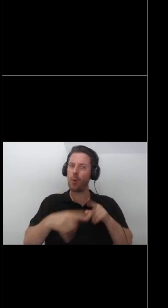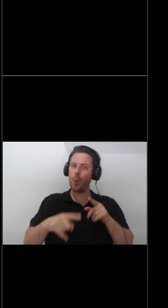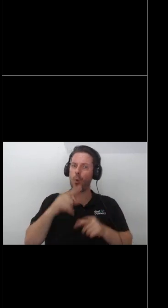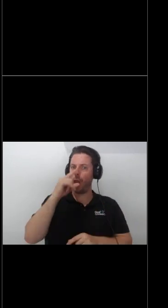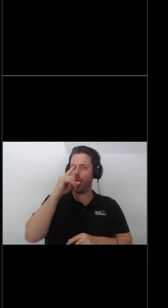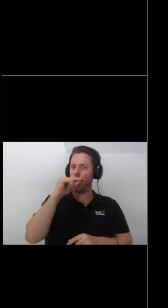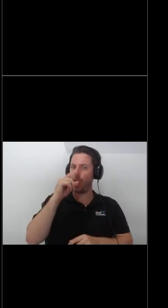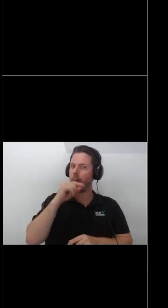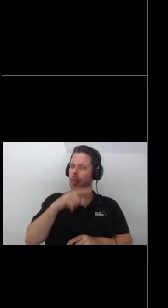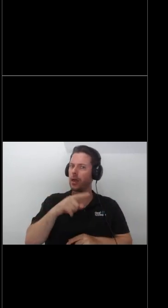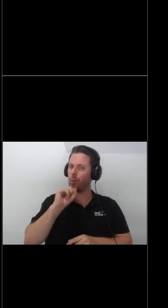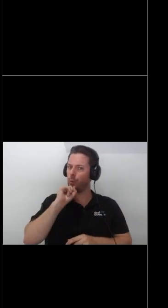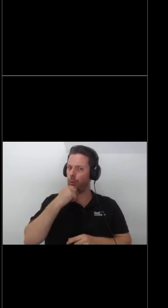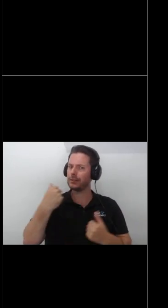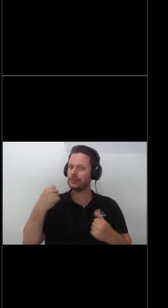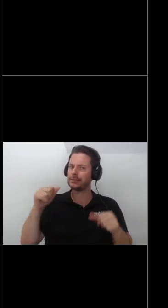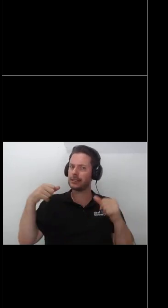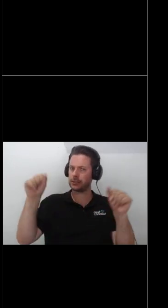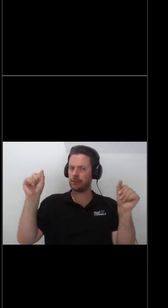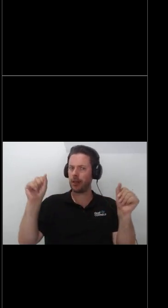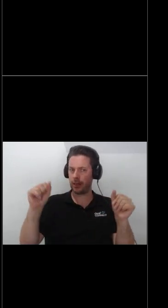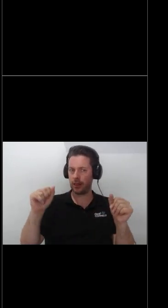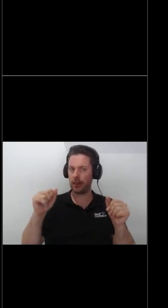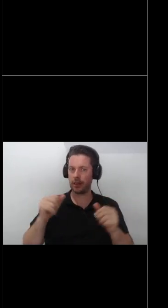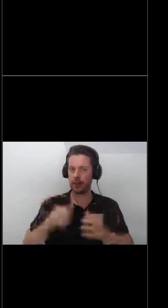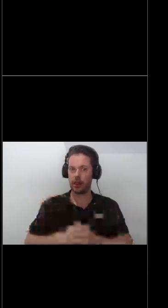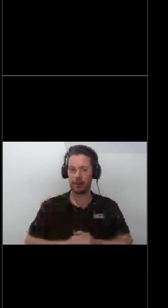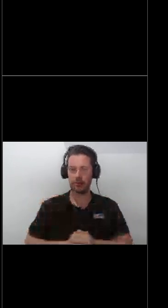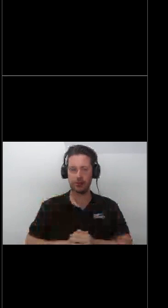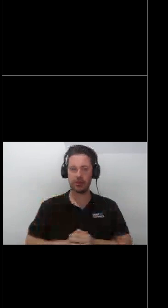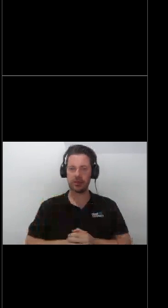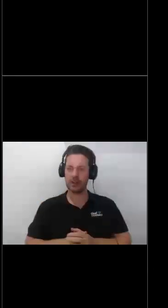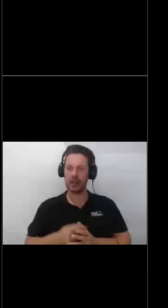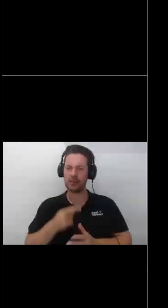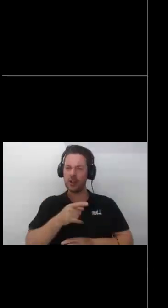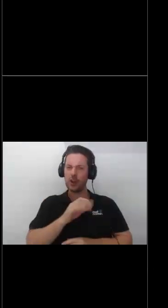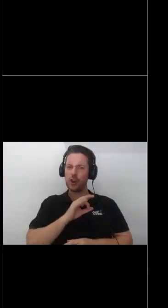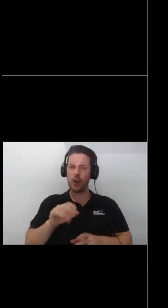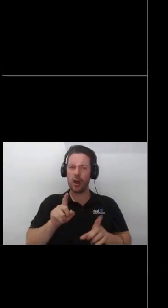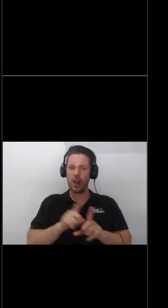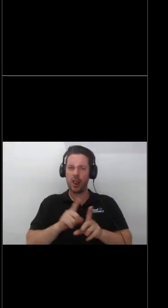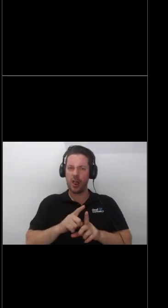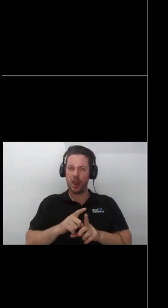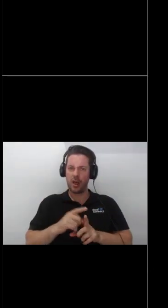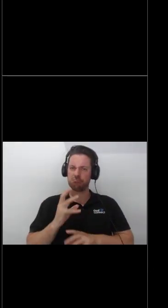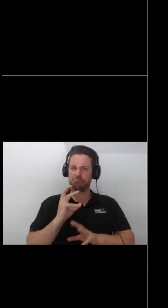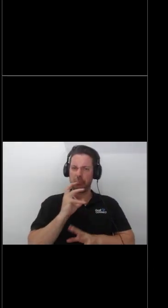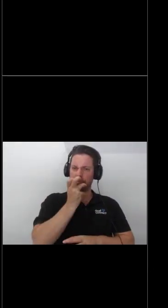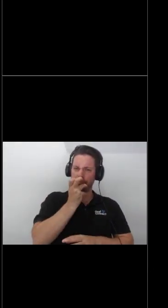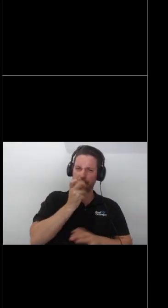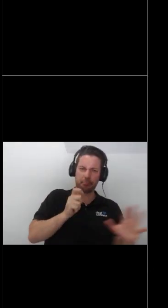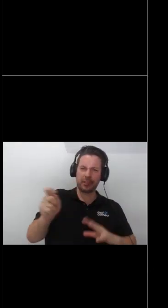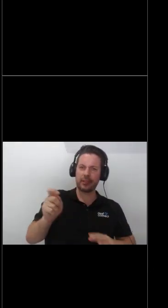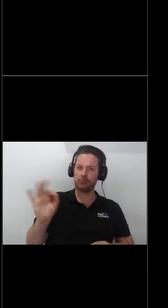and effectively the appeal is not frivolous or vexatious. There is a second test the prudent